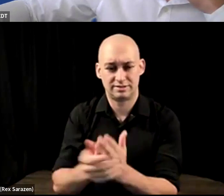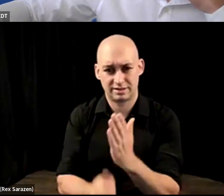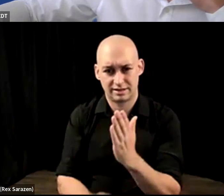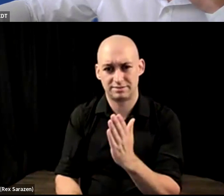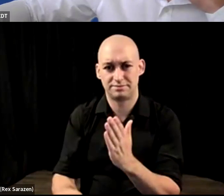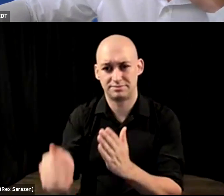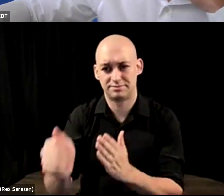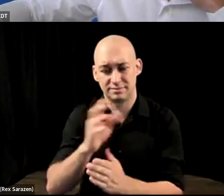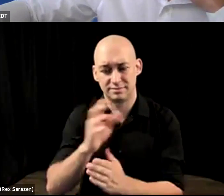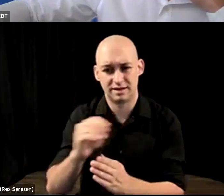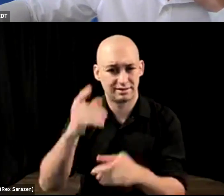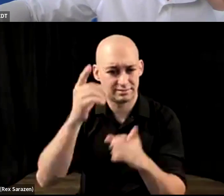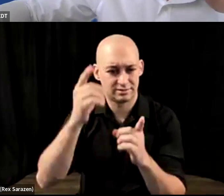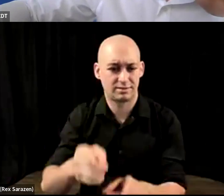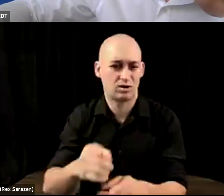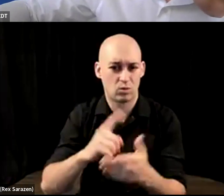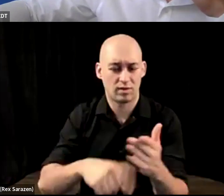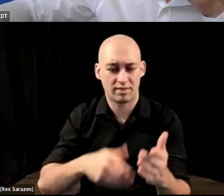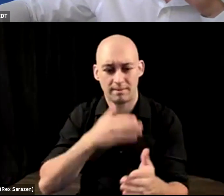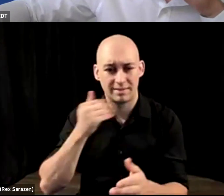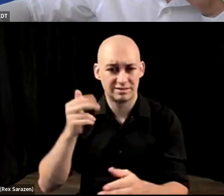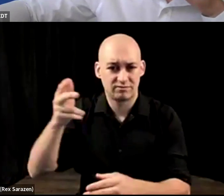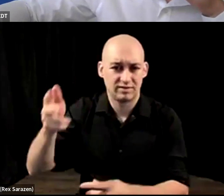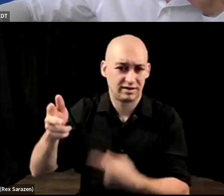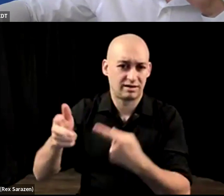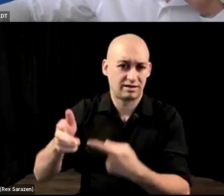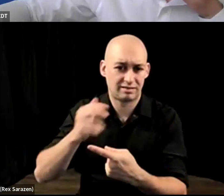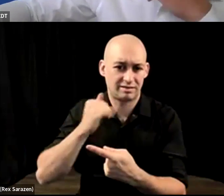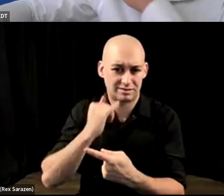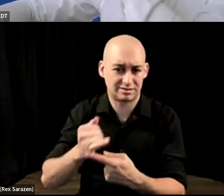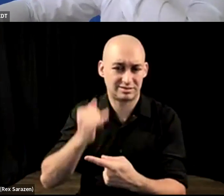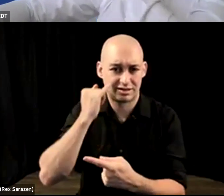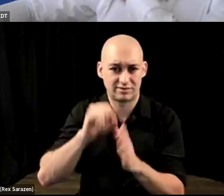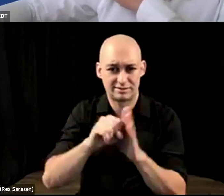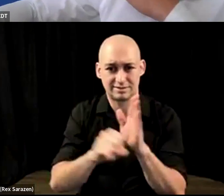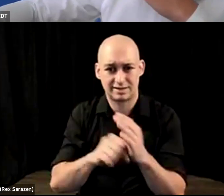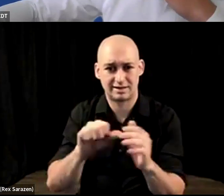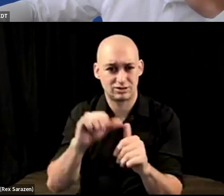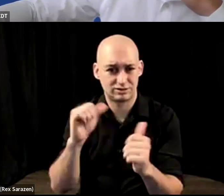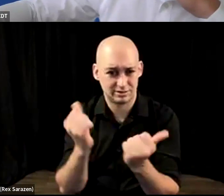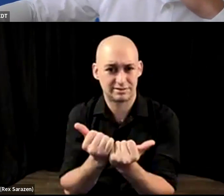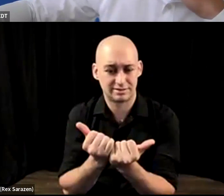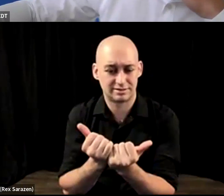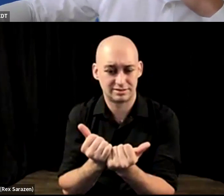in determining what the best vehicle would be, whether state agencies would, you know, just enter